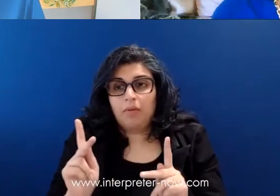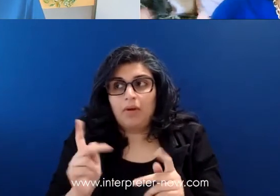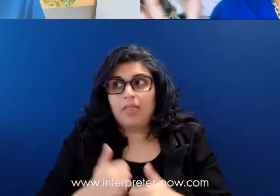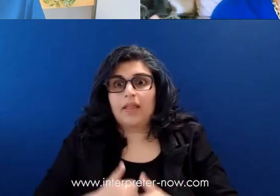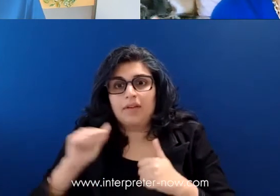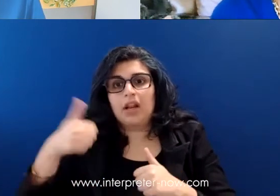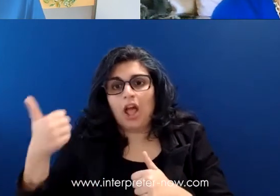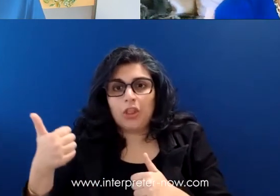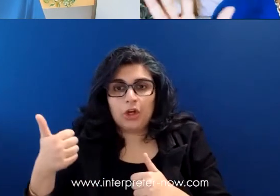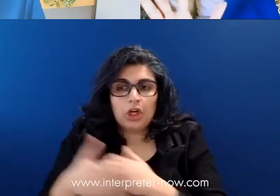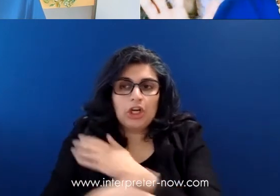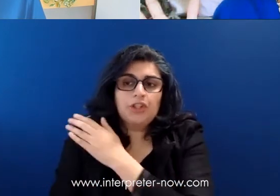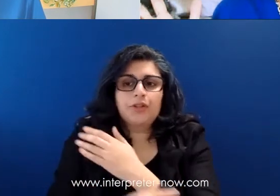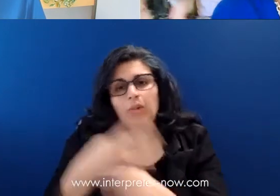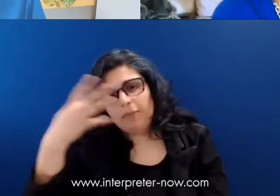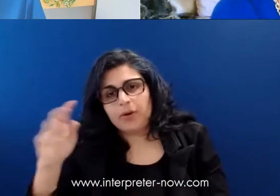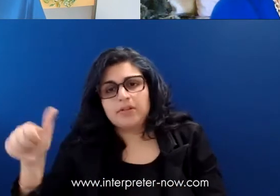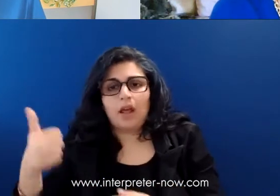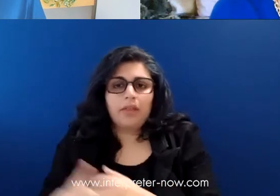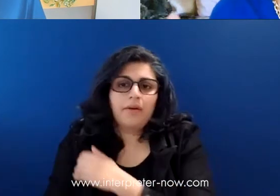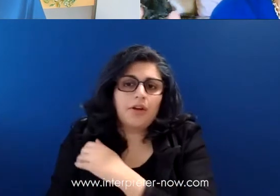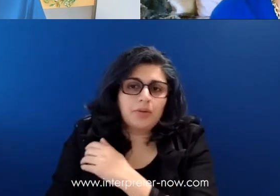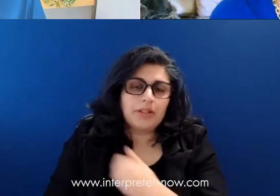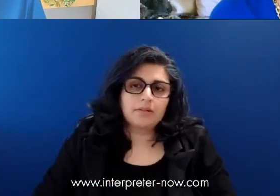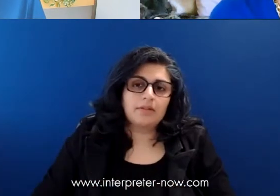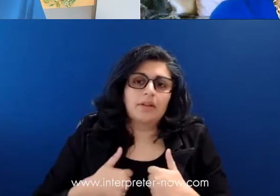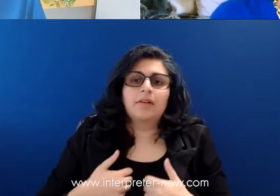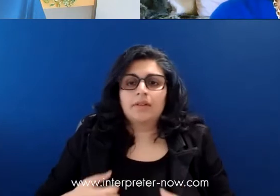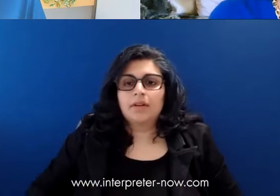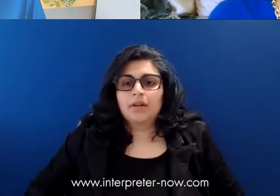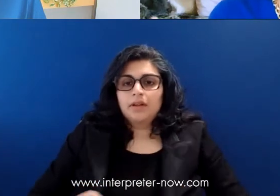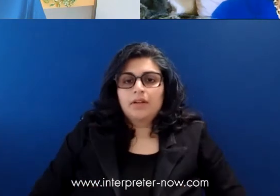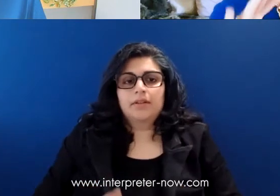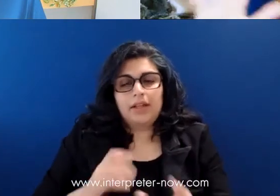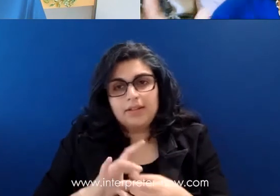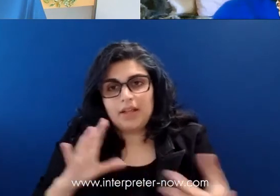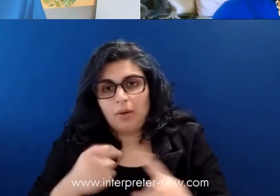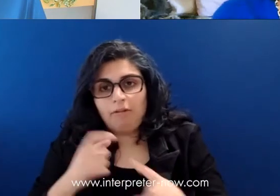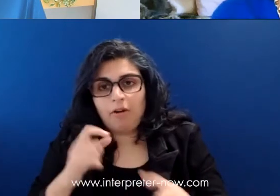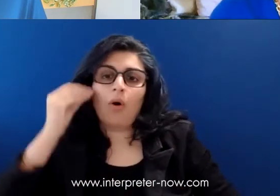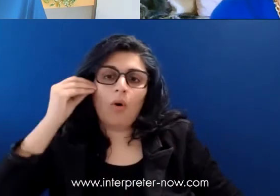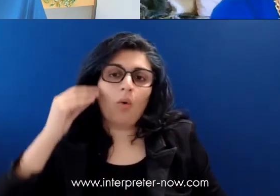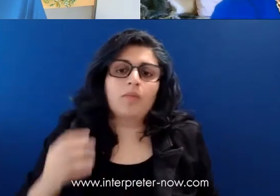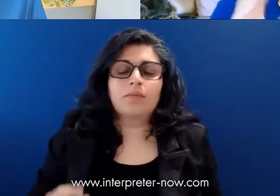immigrants to other countries, or residents and citizens of other countries.